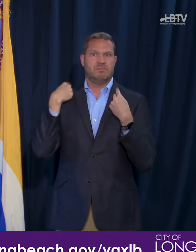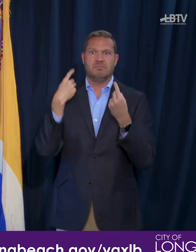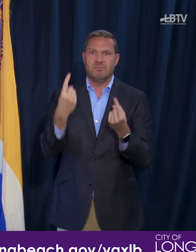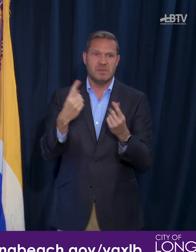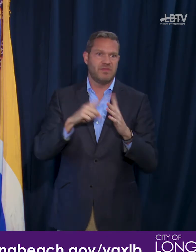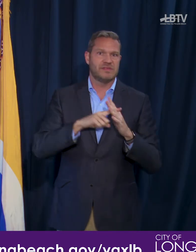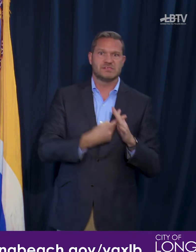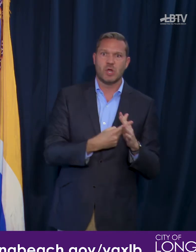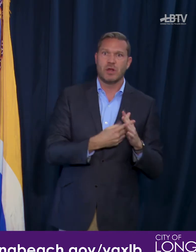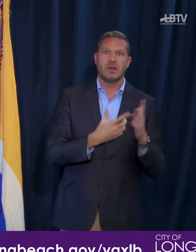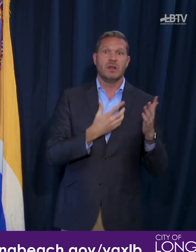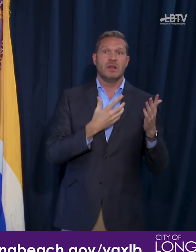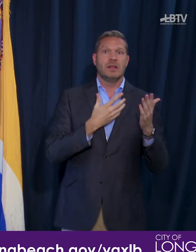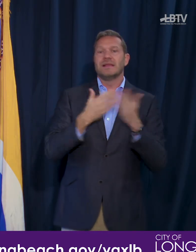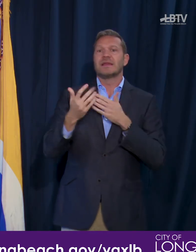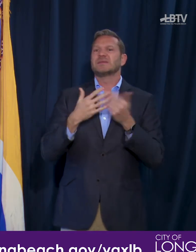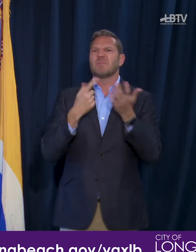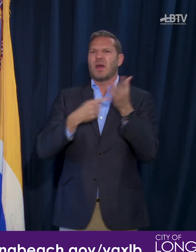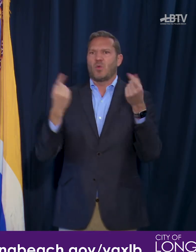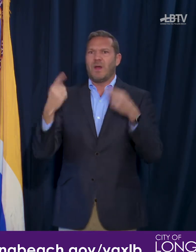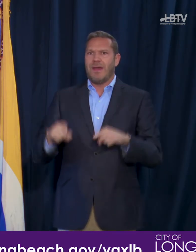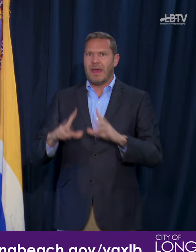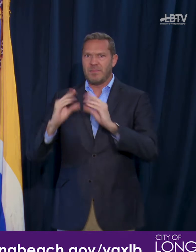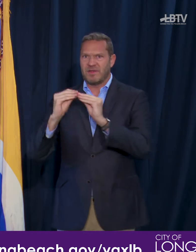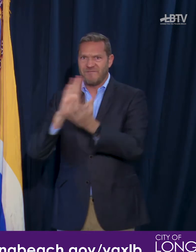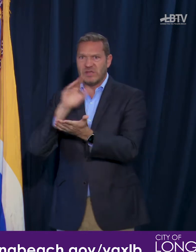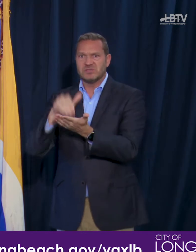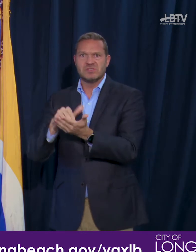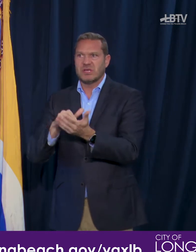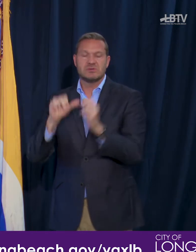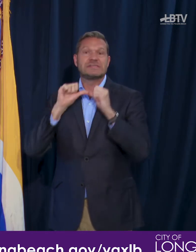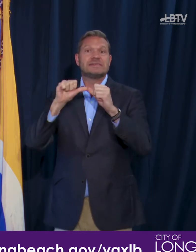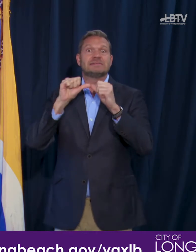of what's happening at the convention center and that's been really positive.